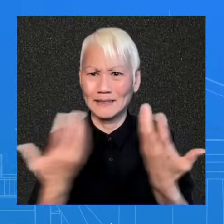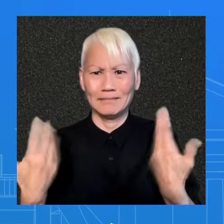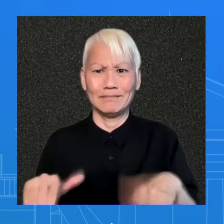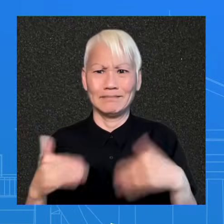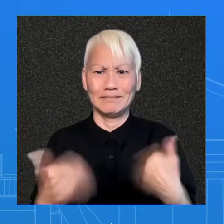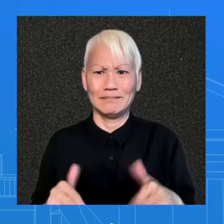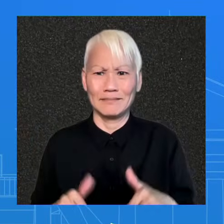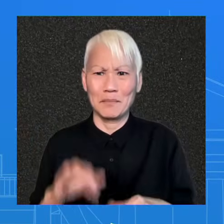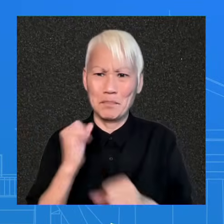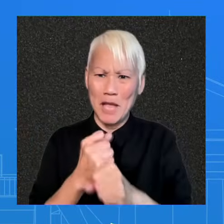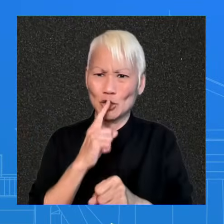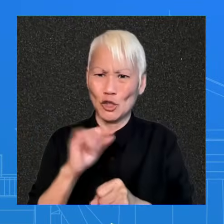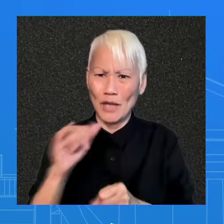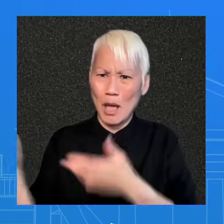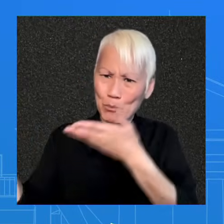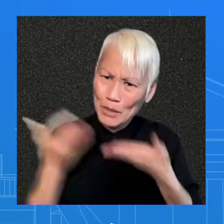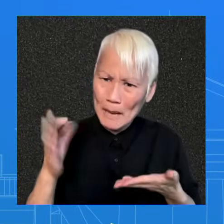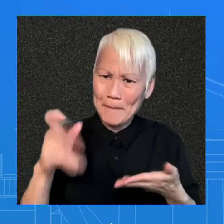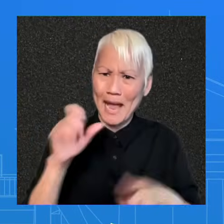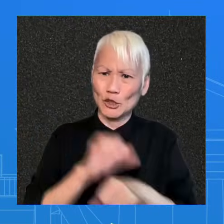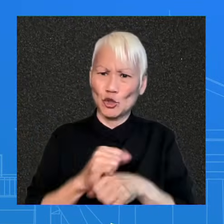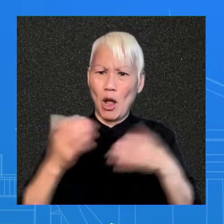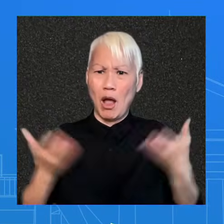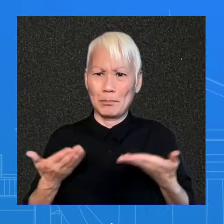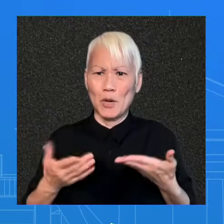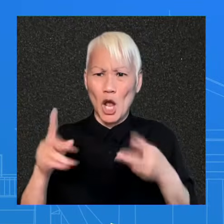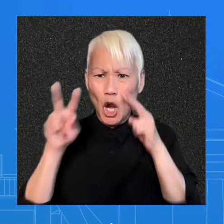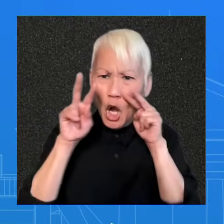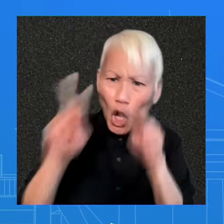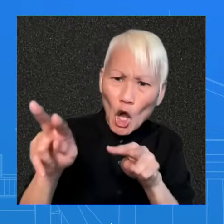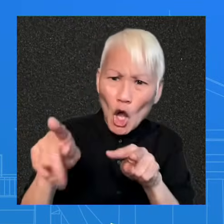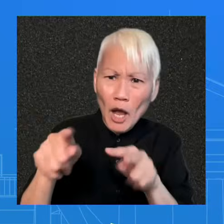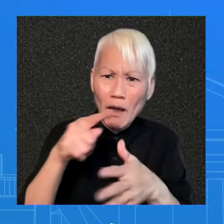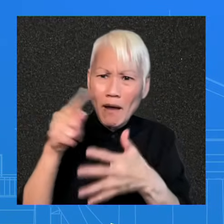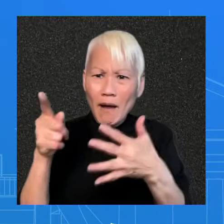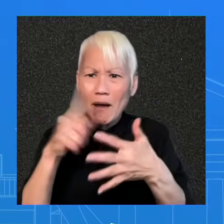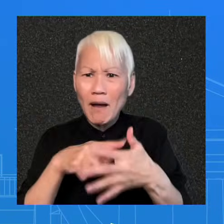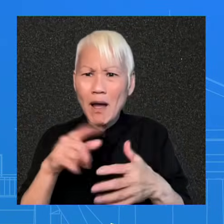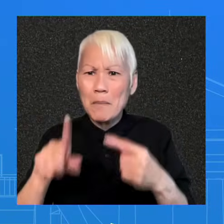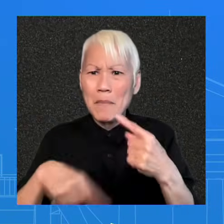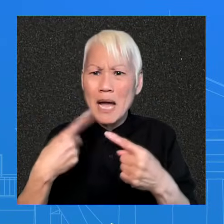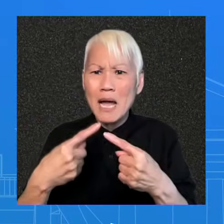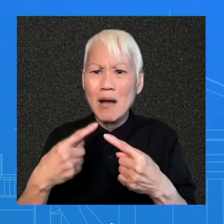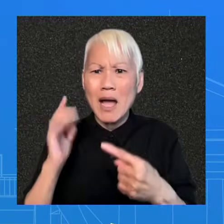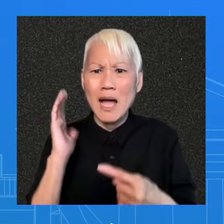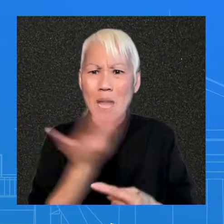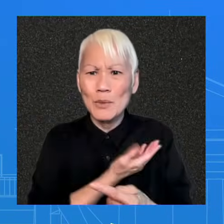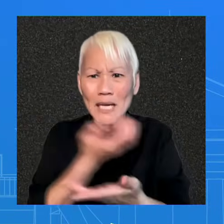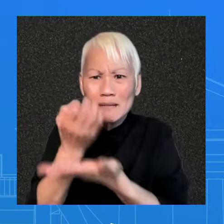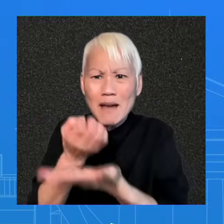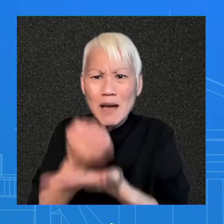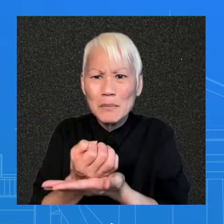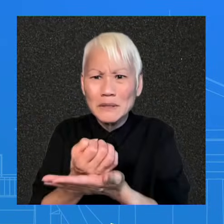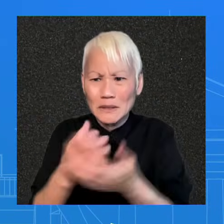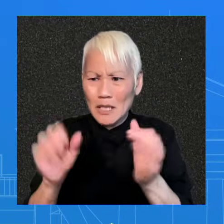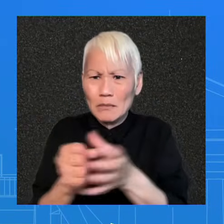I would point you to, as you always ask me about, the --our economy and how it's growing: more than 13 million jobs created,